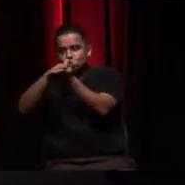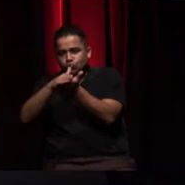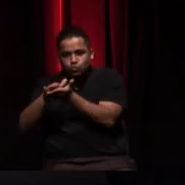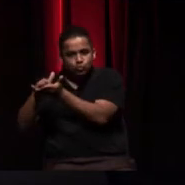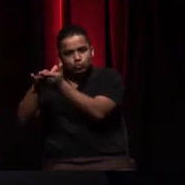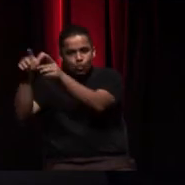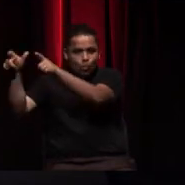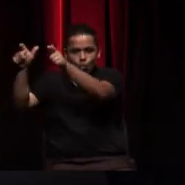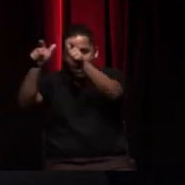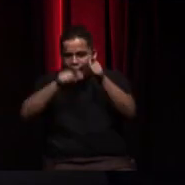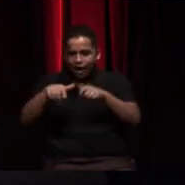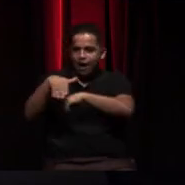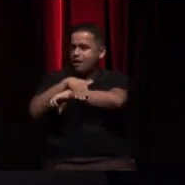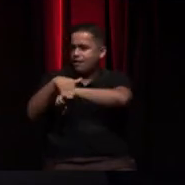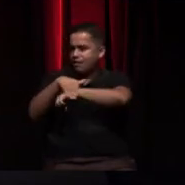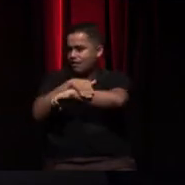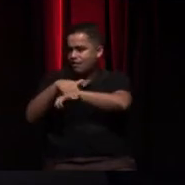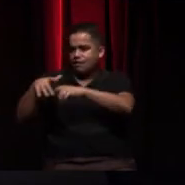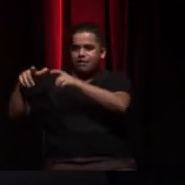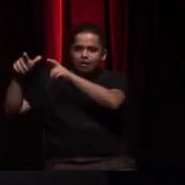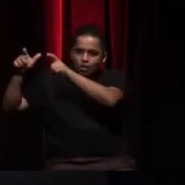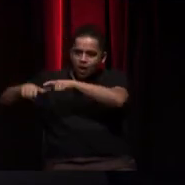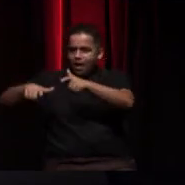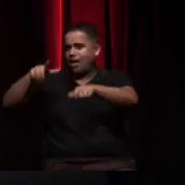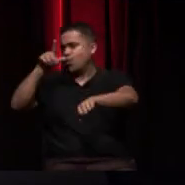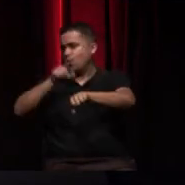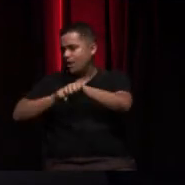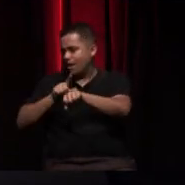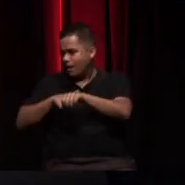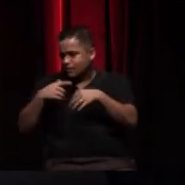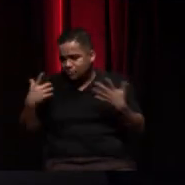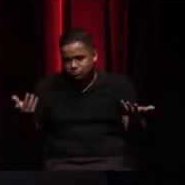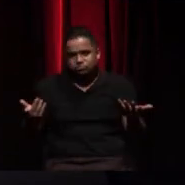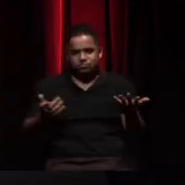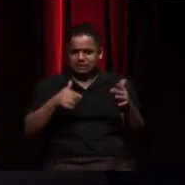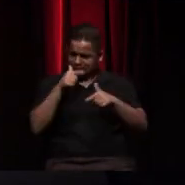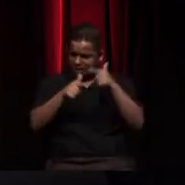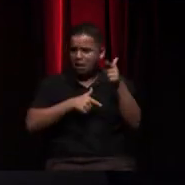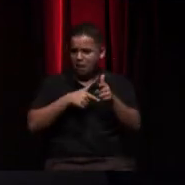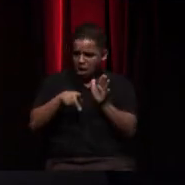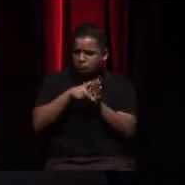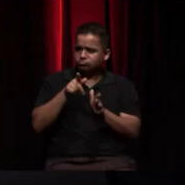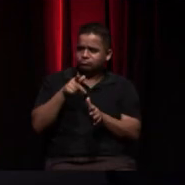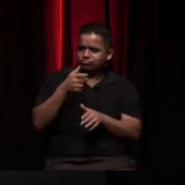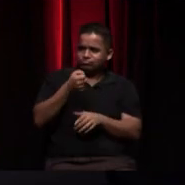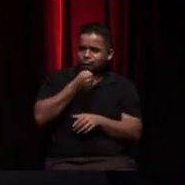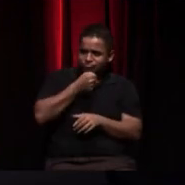address, place, timetable, journalistic work